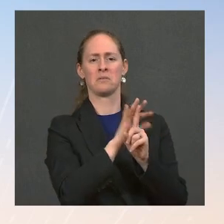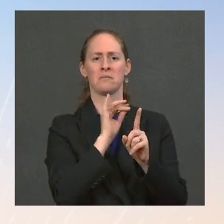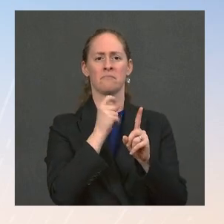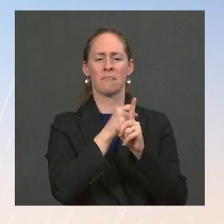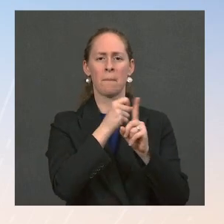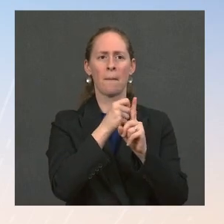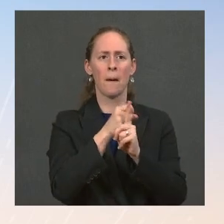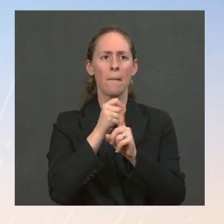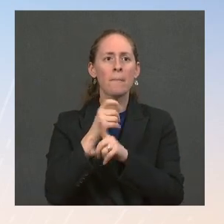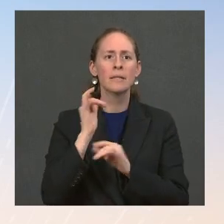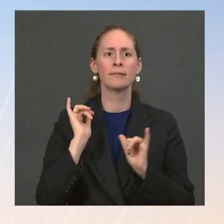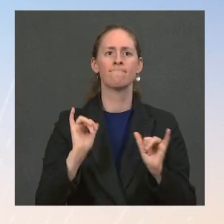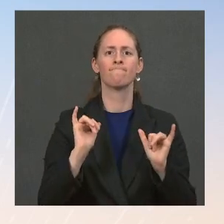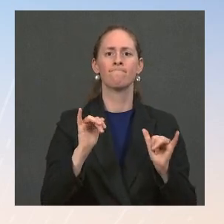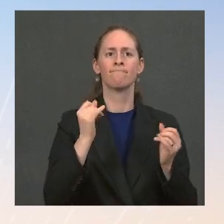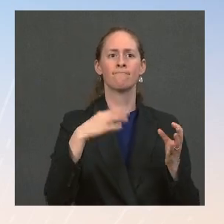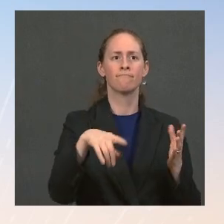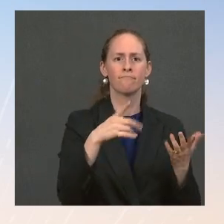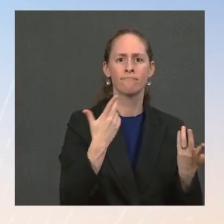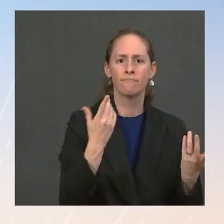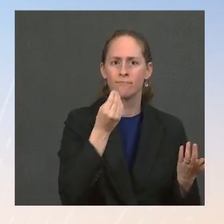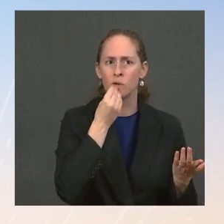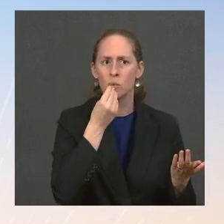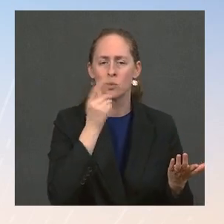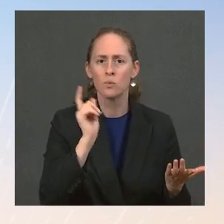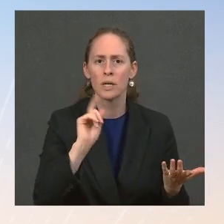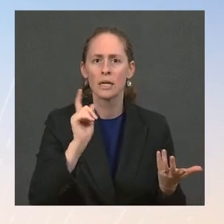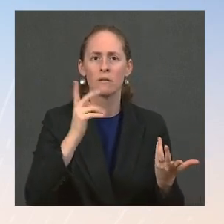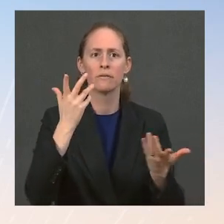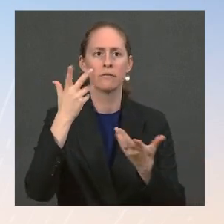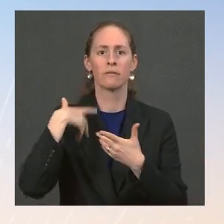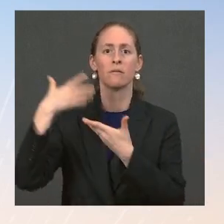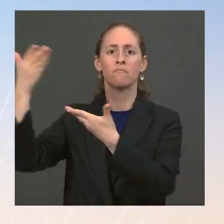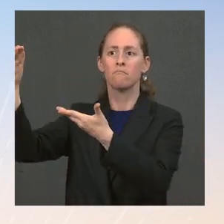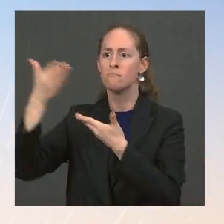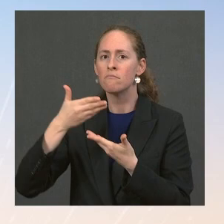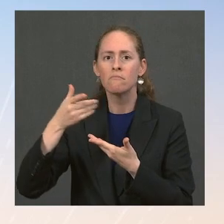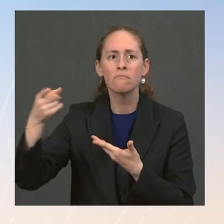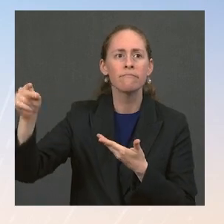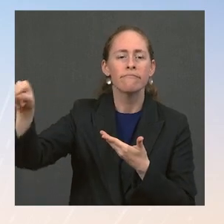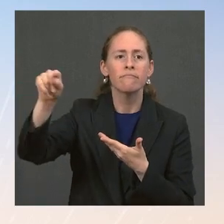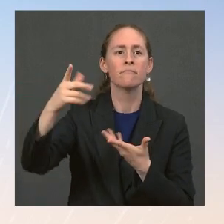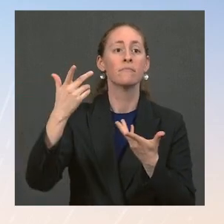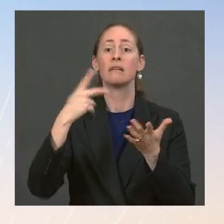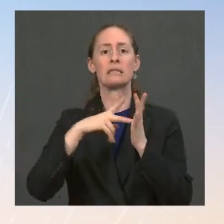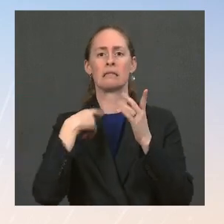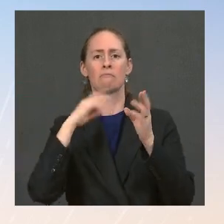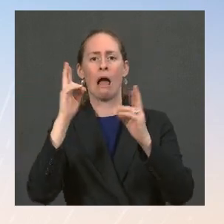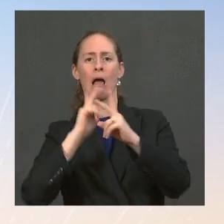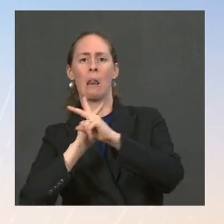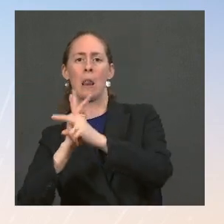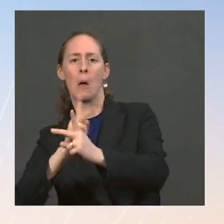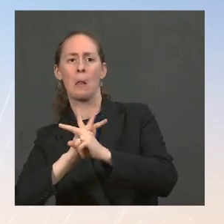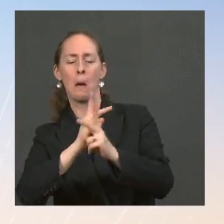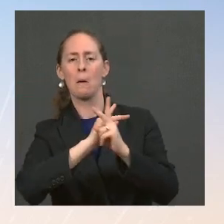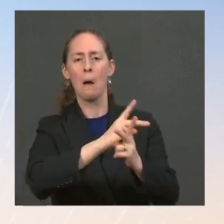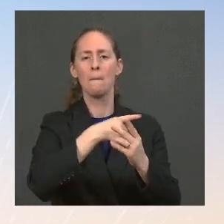announced the new Food Supply Chain Loan Guarantee Program. And we've also seen, as it relates to lumber -- which was an area that we talked about